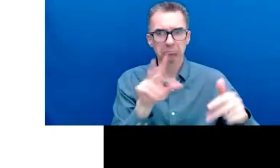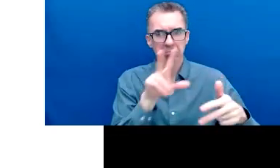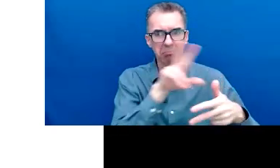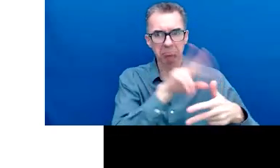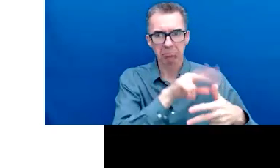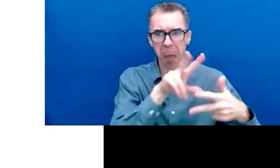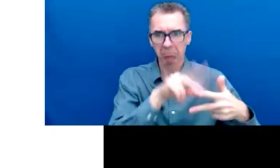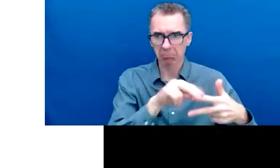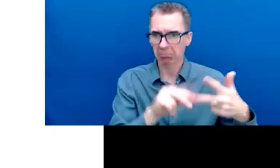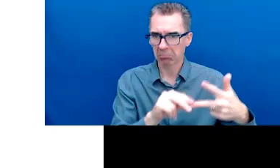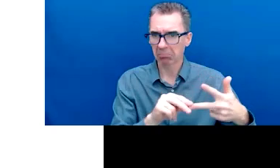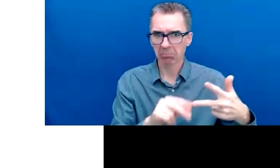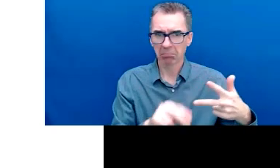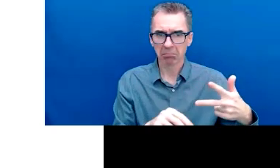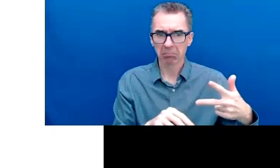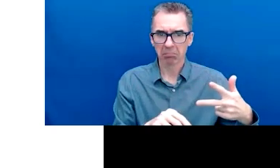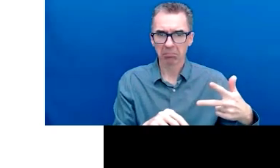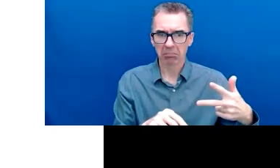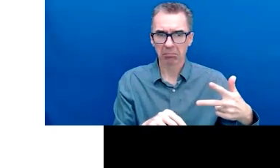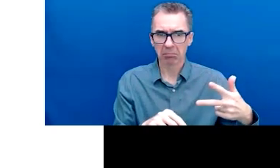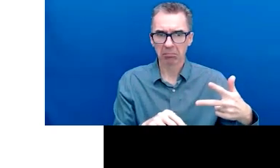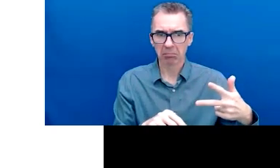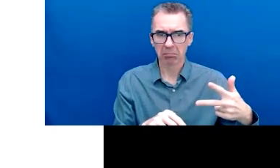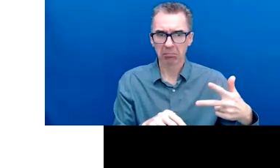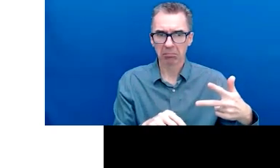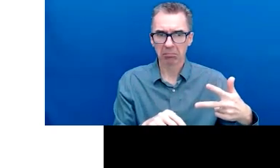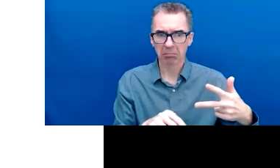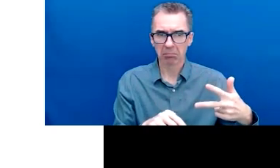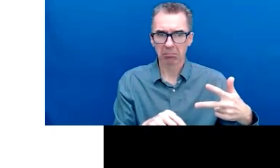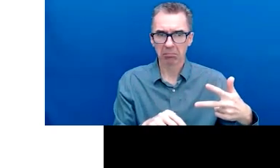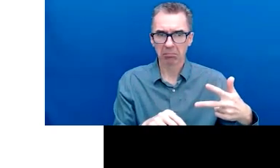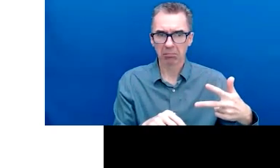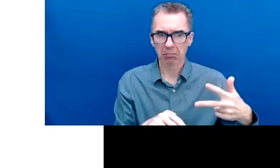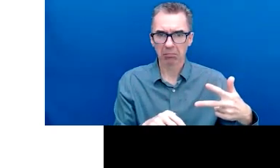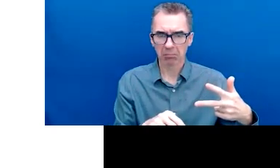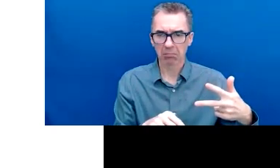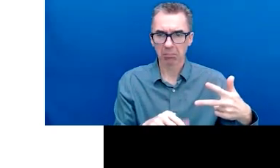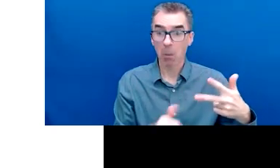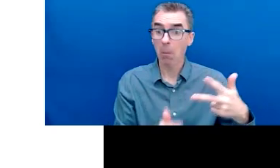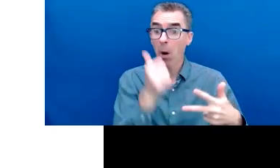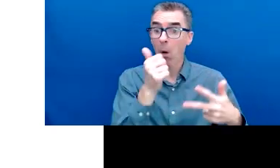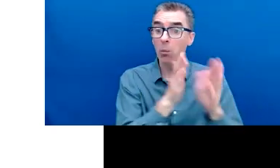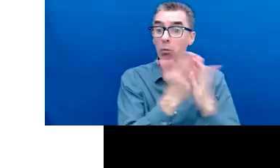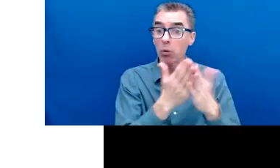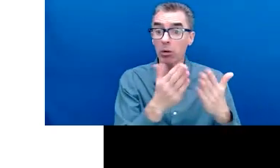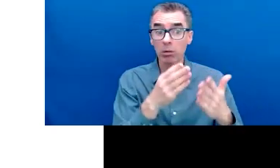most of our books in EBSCO, ProQuest, and O'Reilly, have unlimited user access.